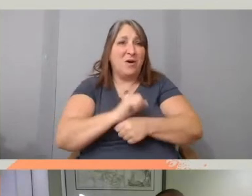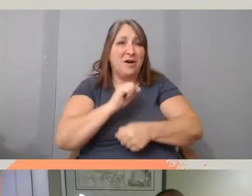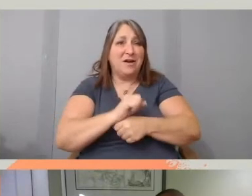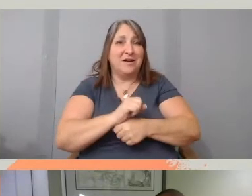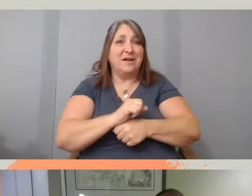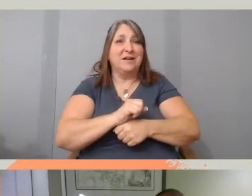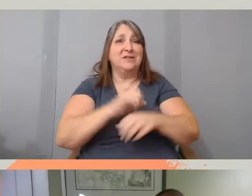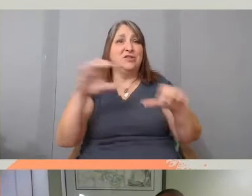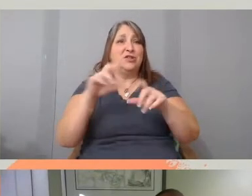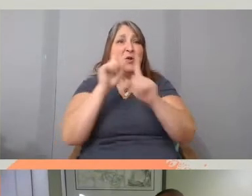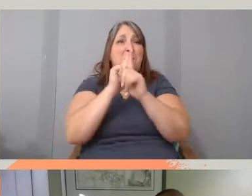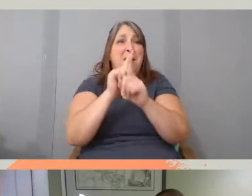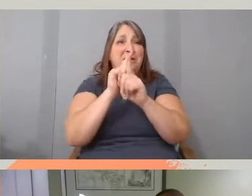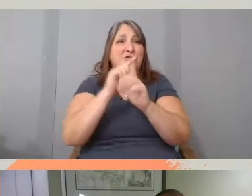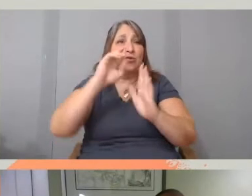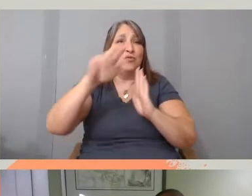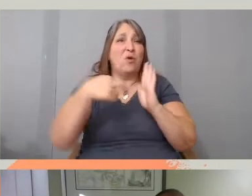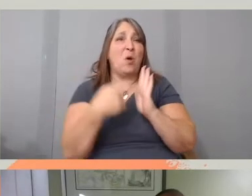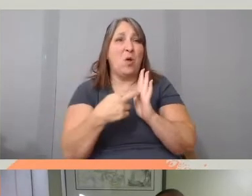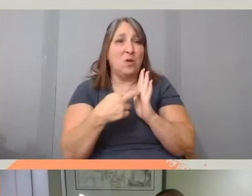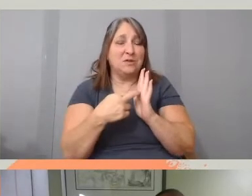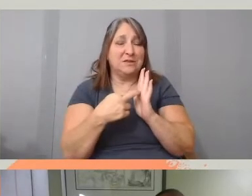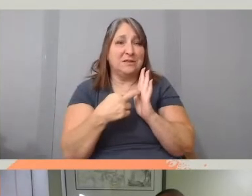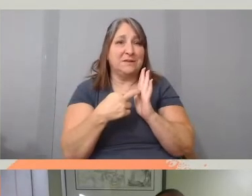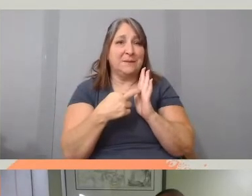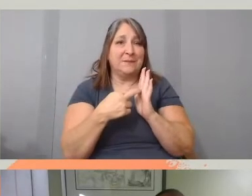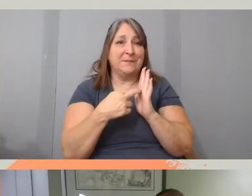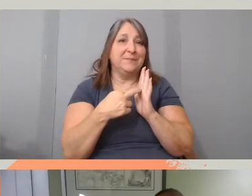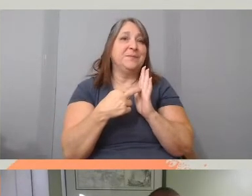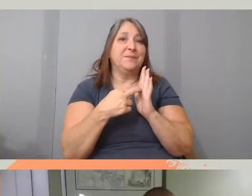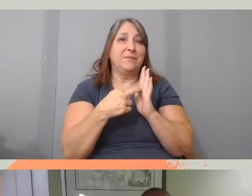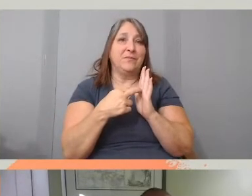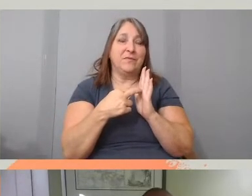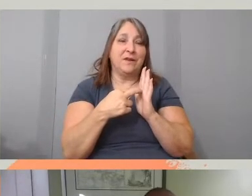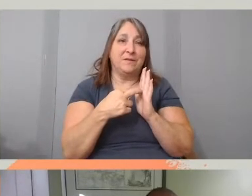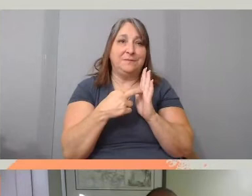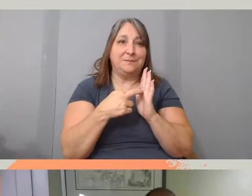It speaks to like, just have Black and Brown people,